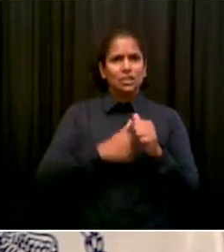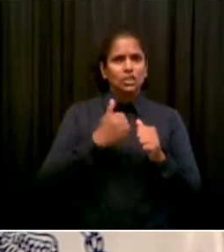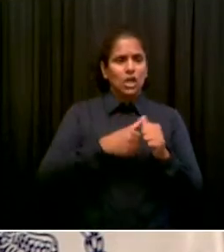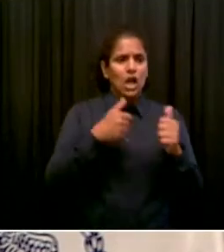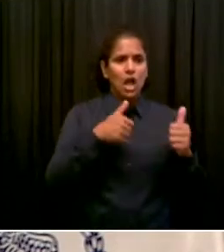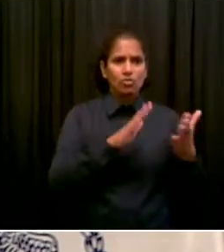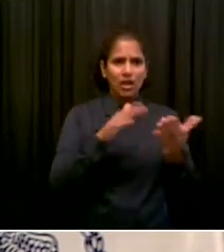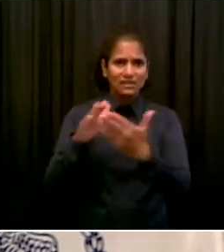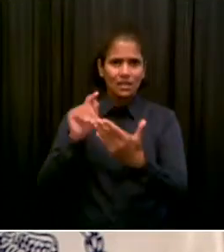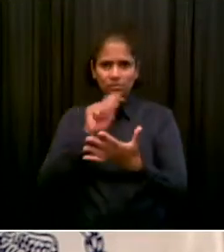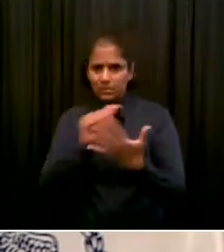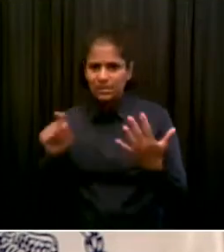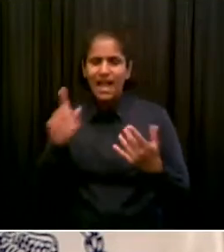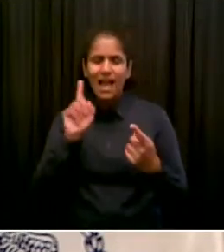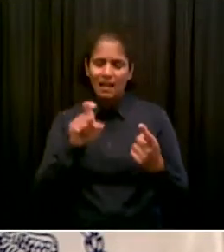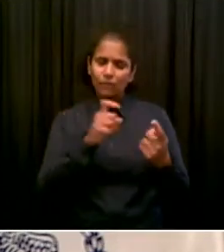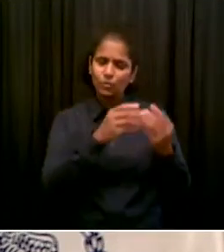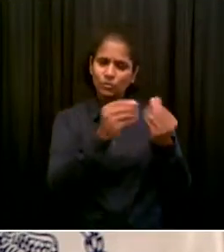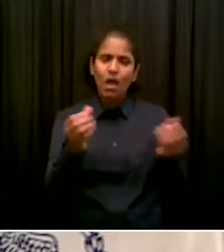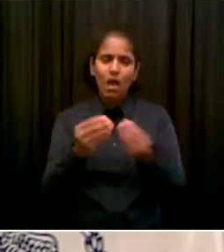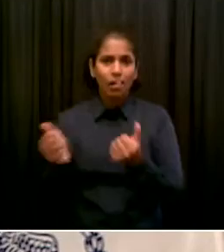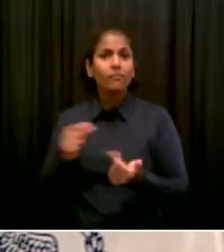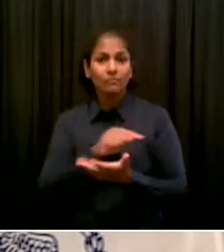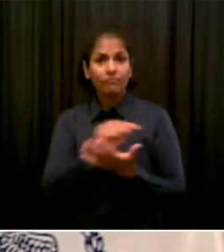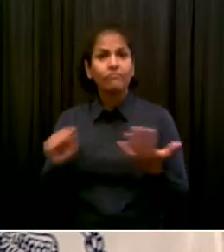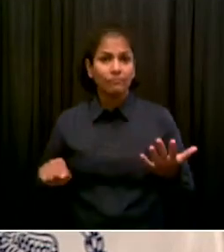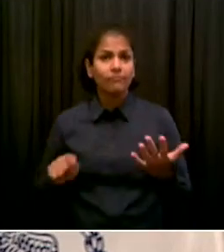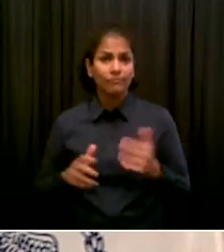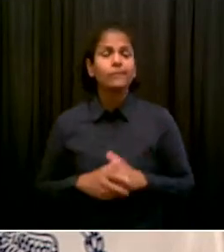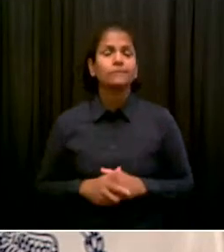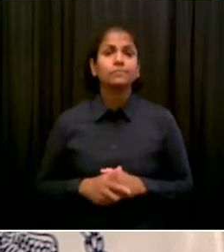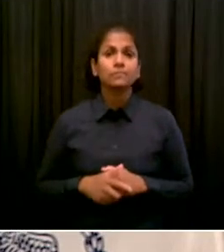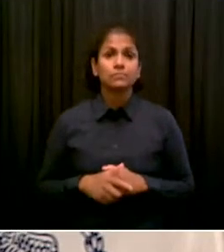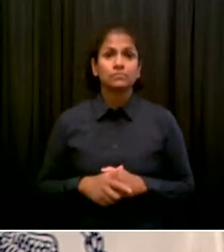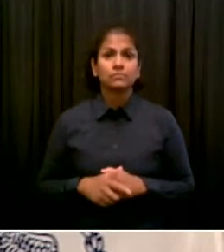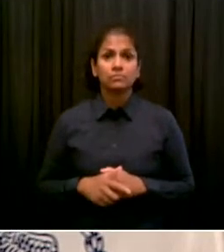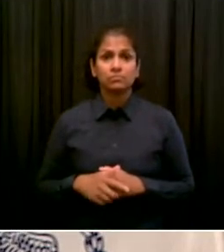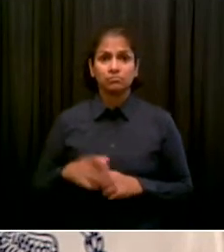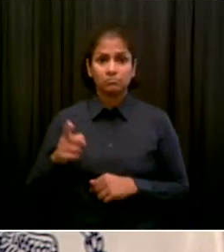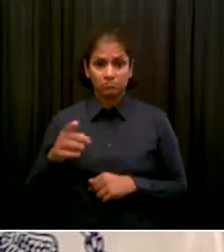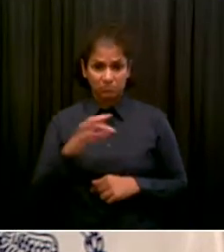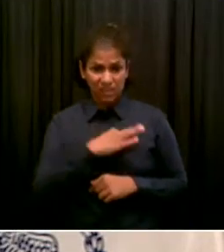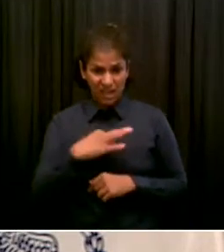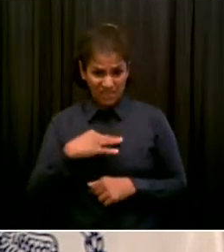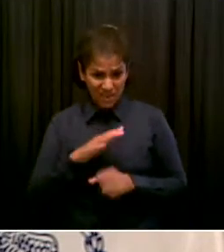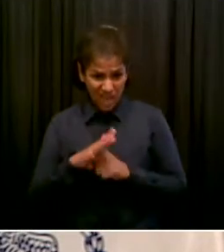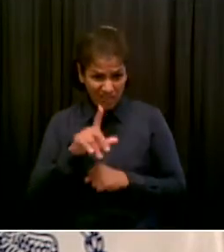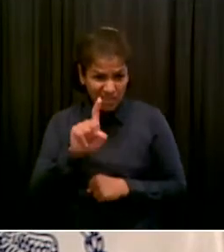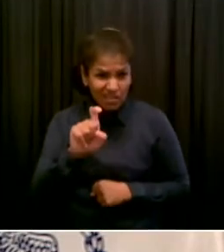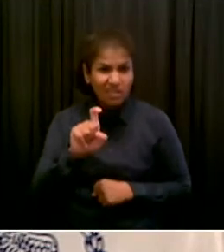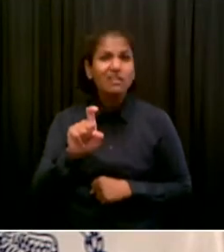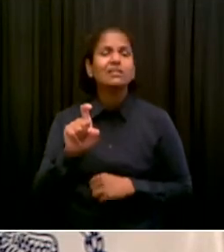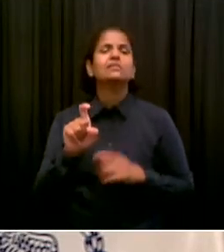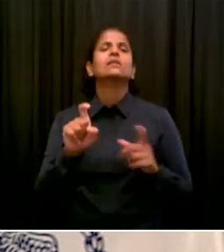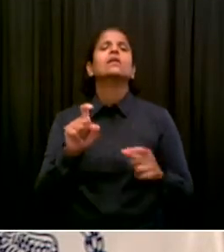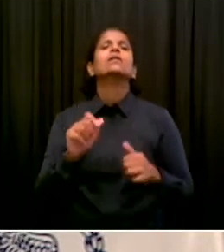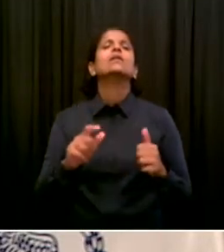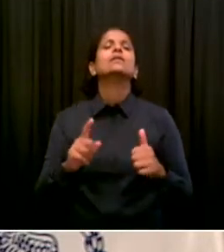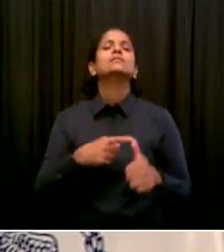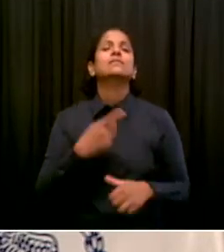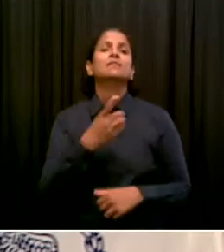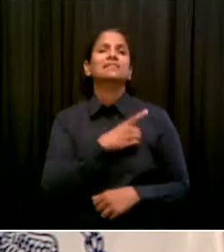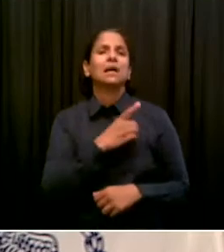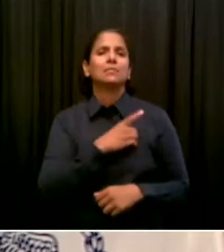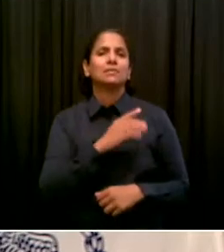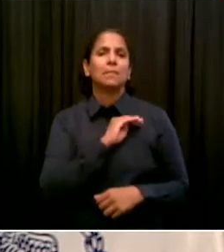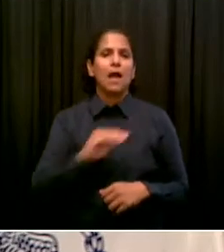RACKING FOR PARENTS.